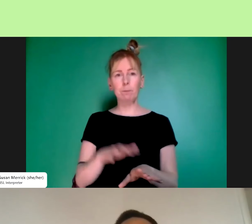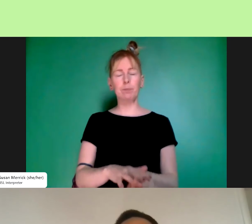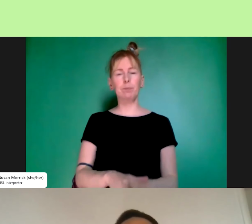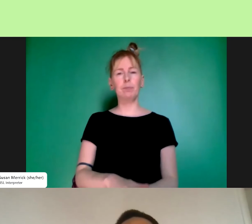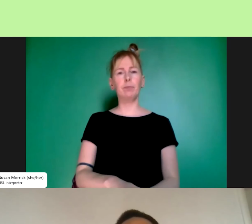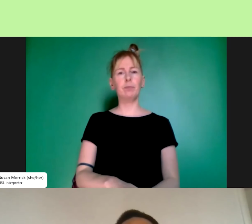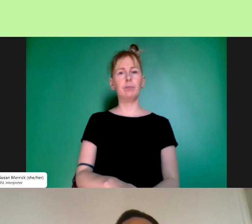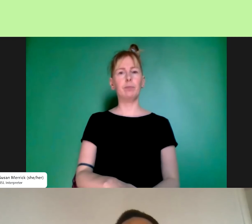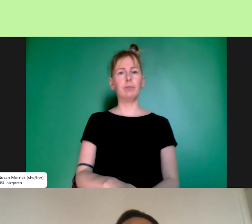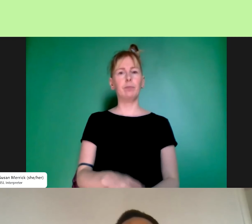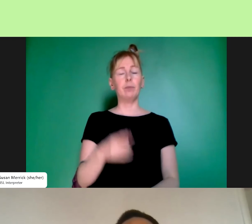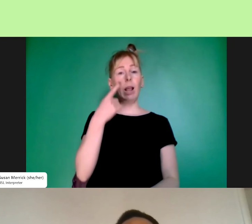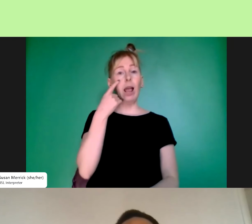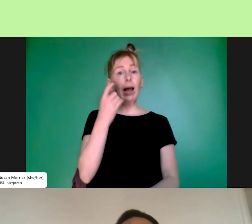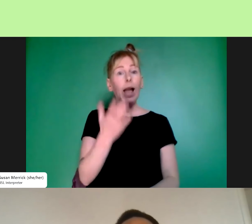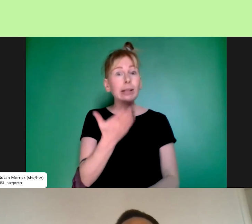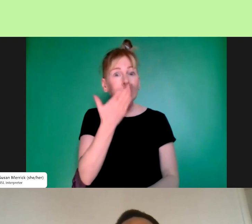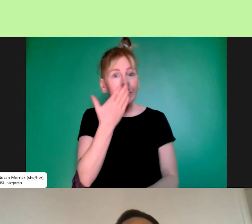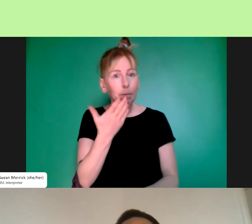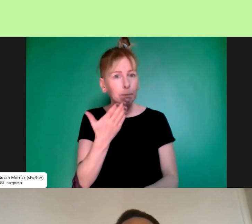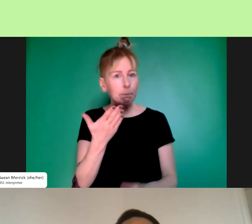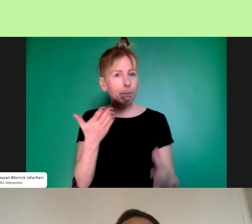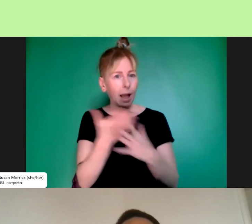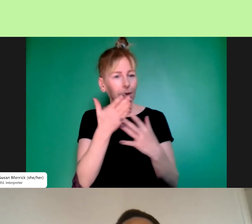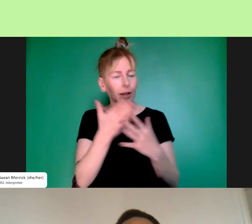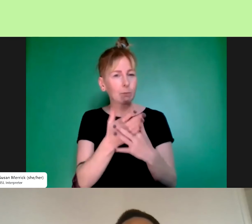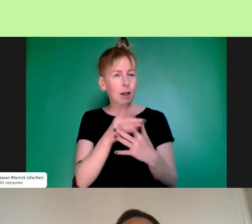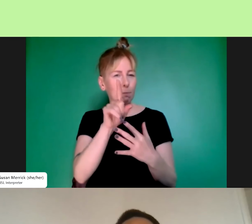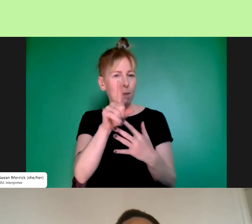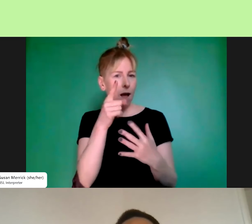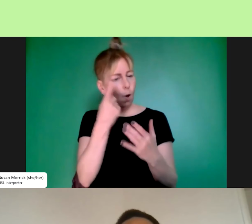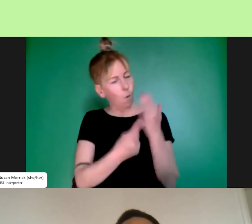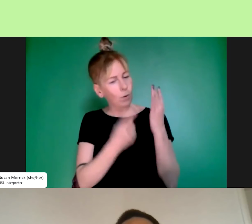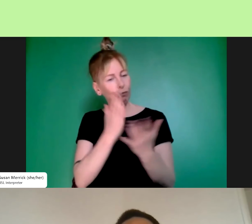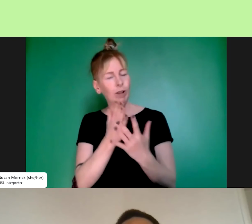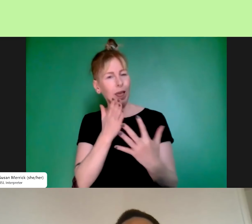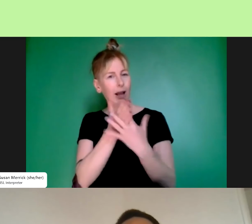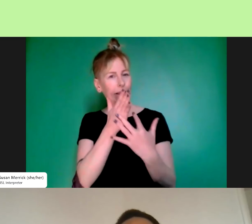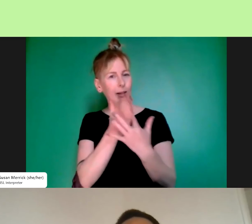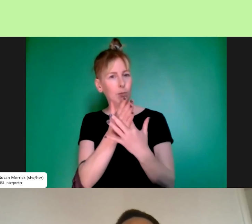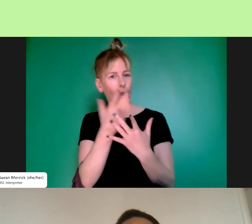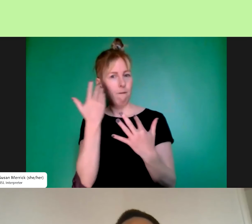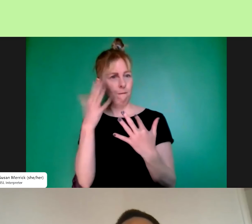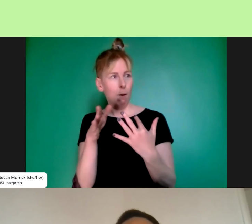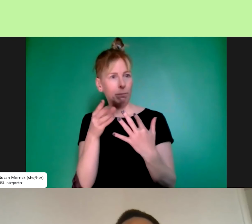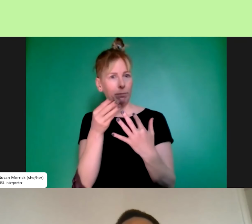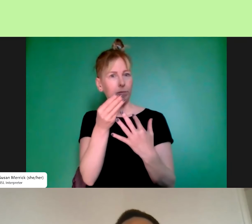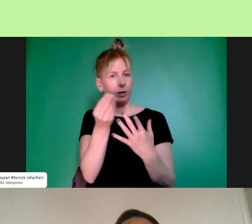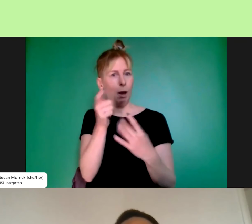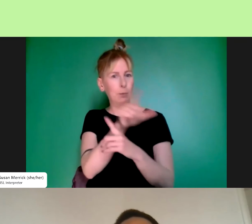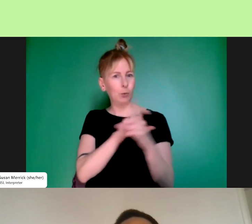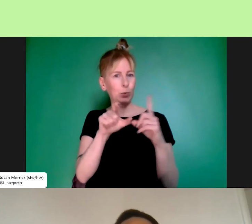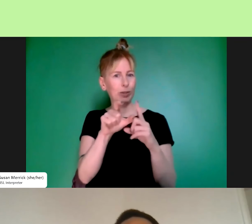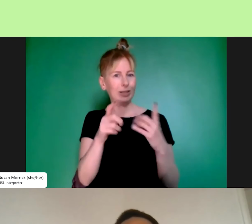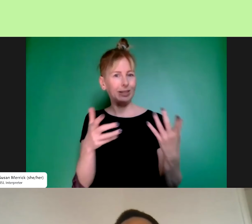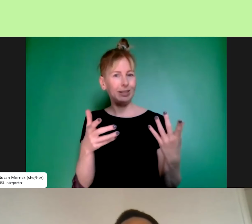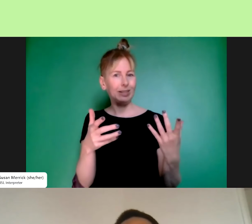certain diaphragm. Alright, so institutions, and I'm positive that is that where we